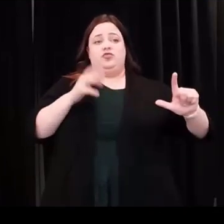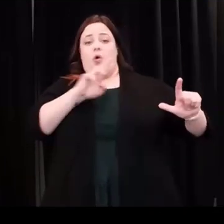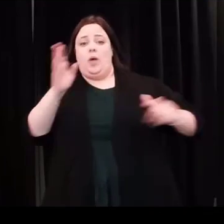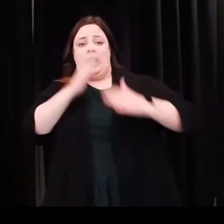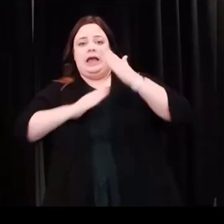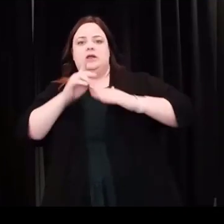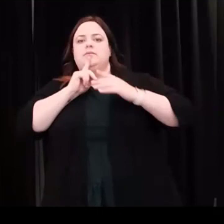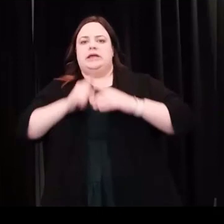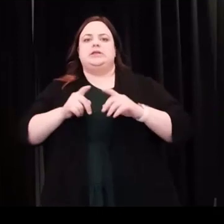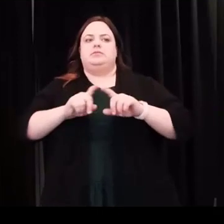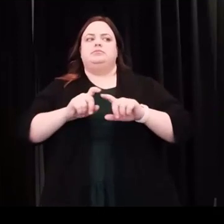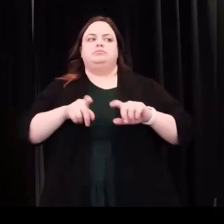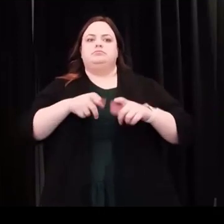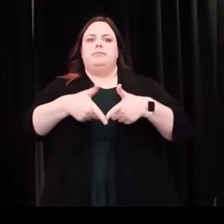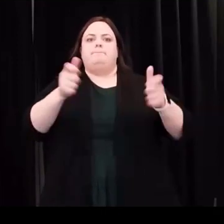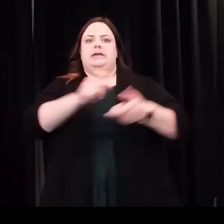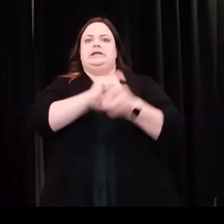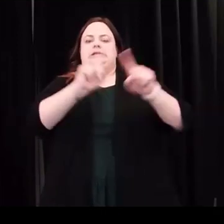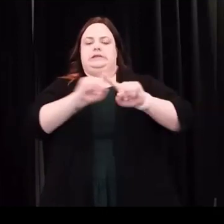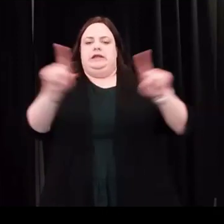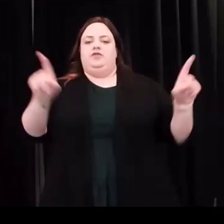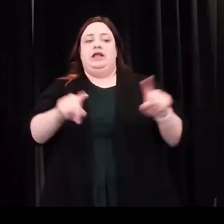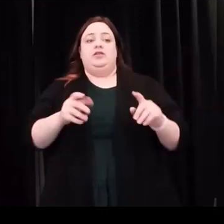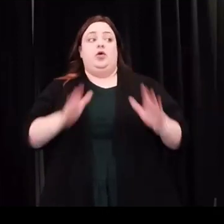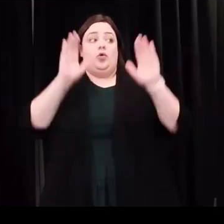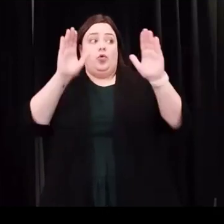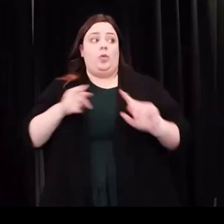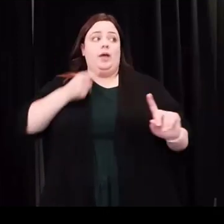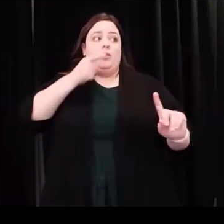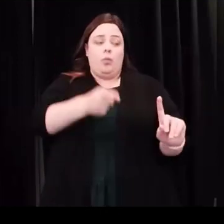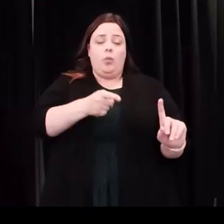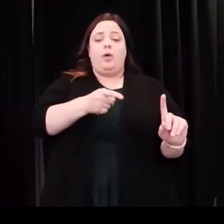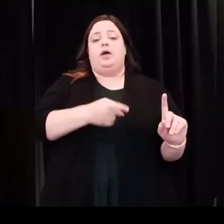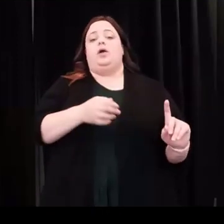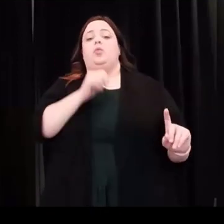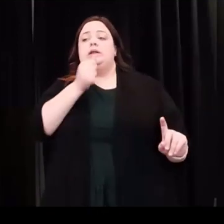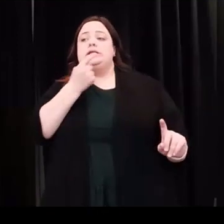Oh, absolutely. That's a great point. We we didn't say whether he is predominantly left